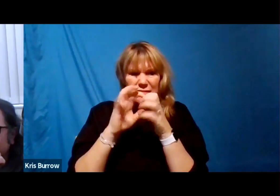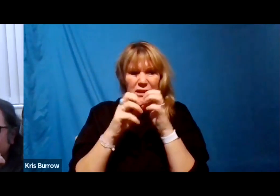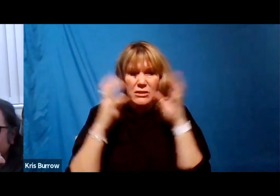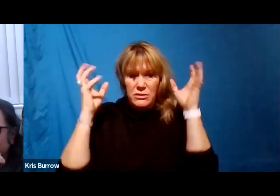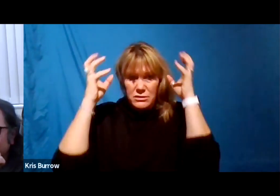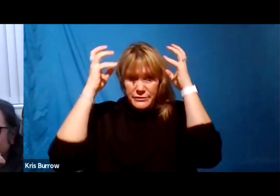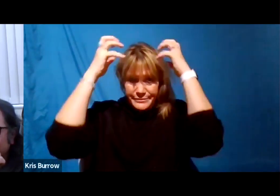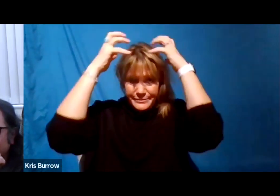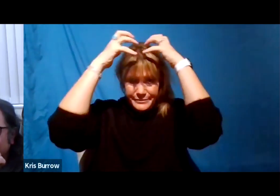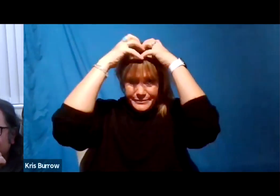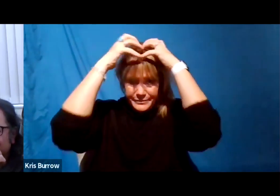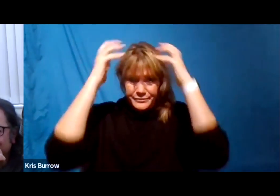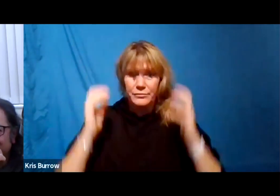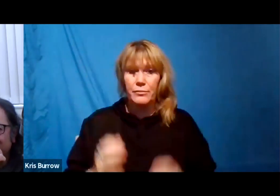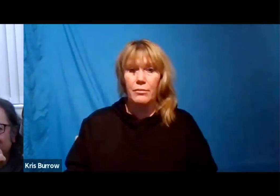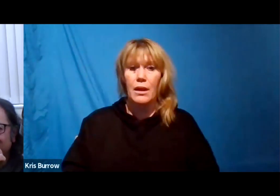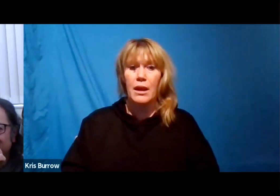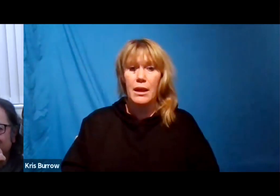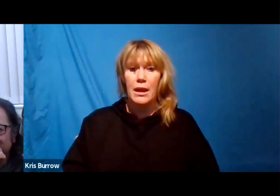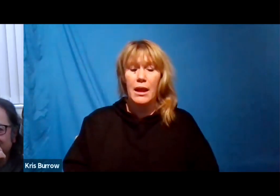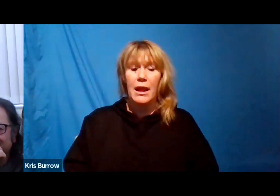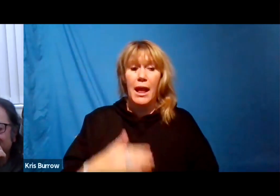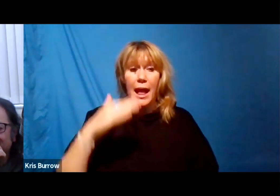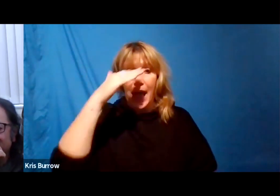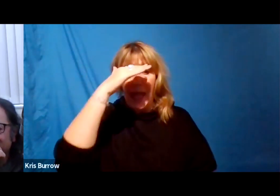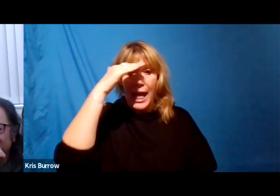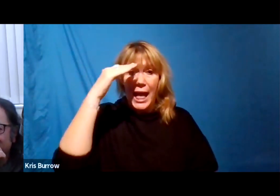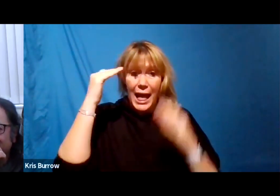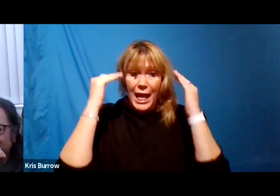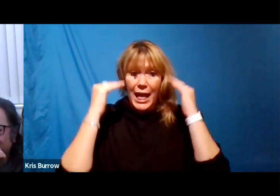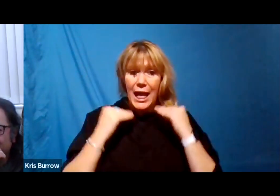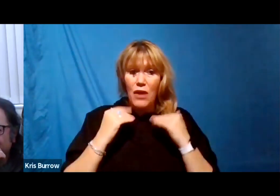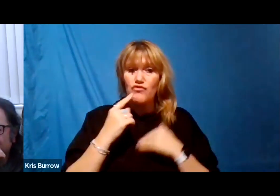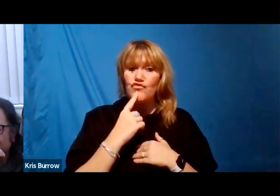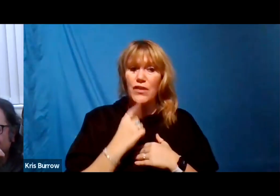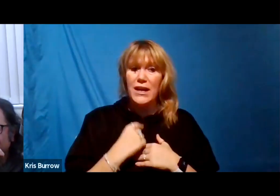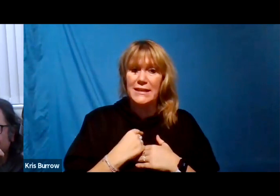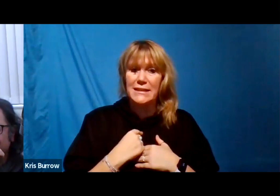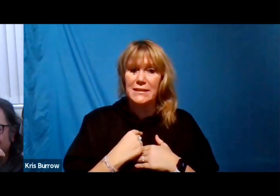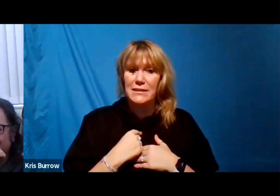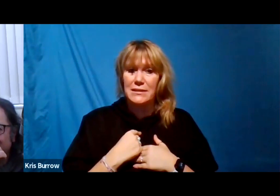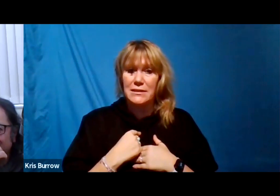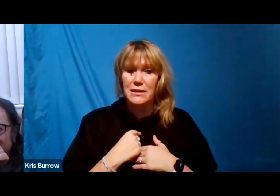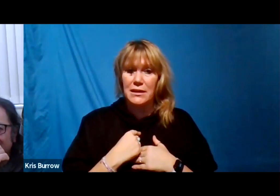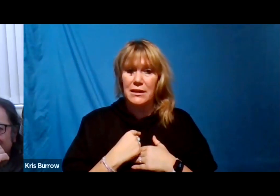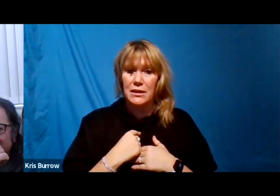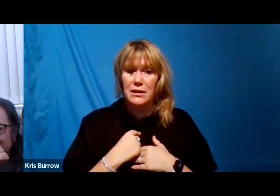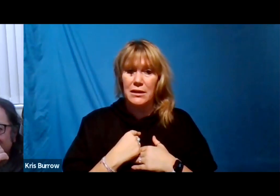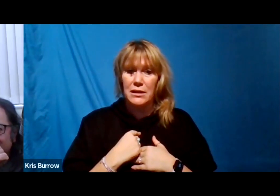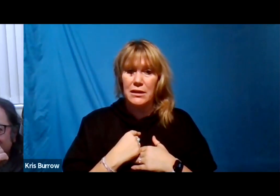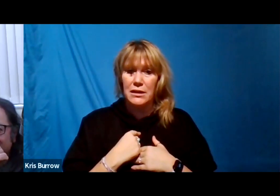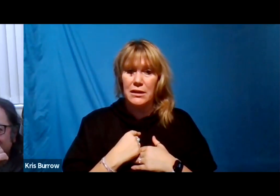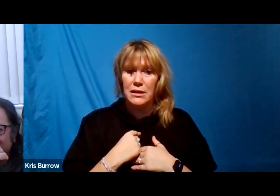leads to a reaction that the people of the masses irrespective of their classes